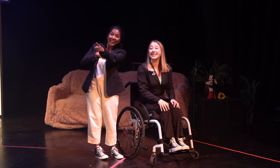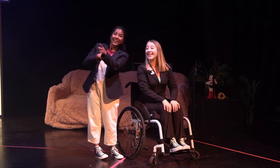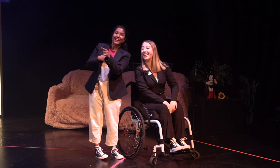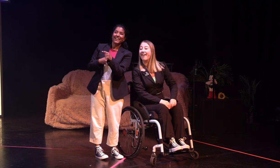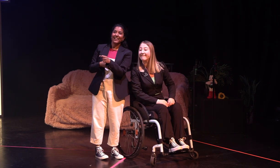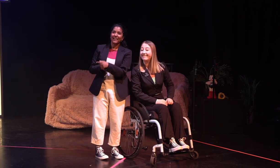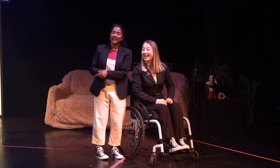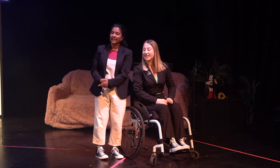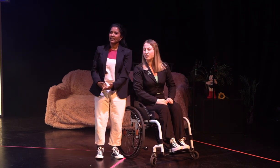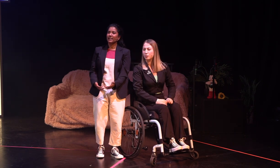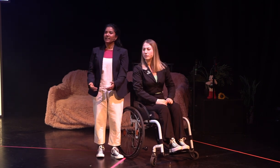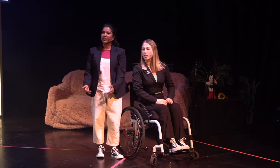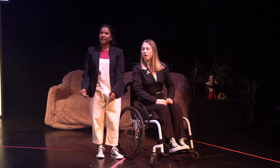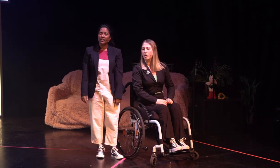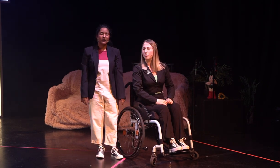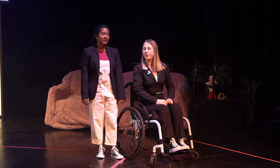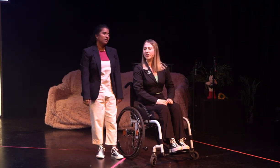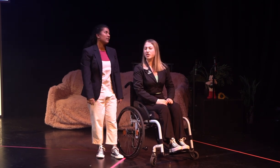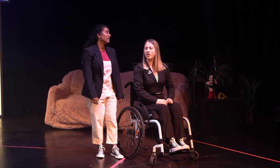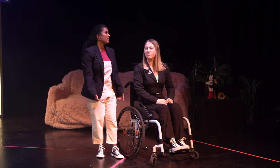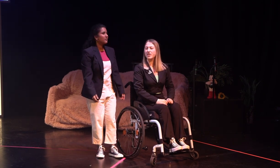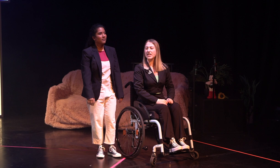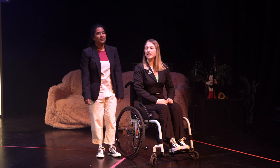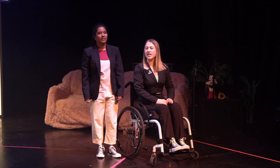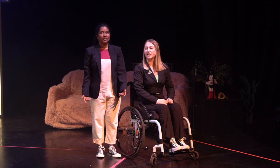custard - at last! Something I actually like! Well, for some reason it's